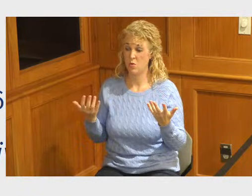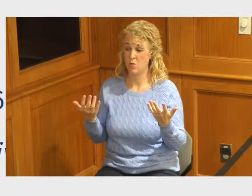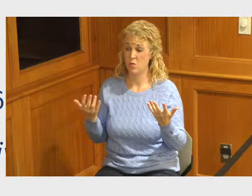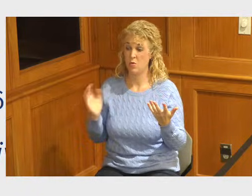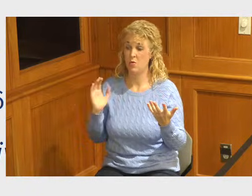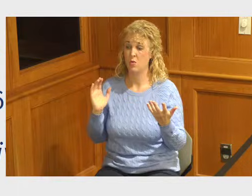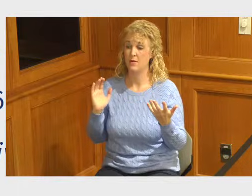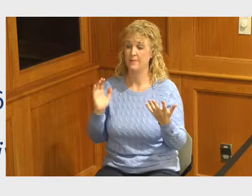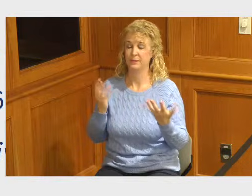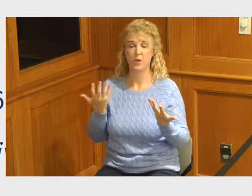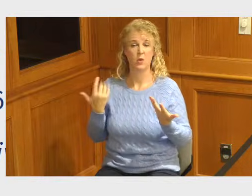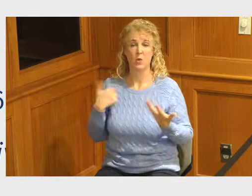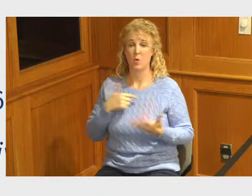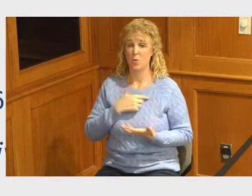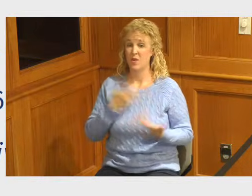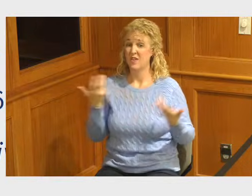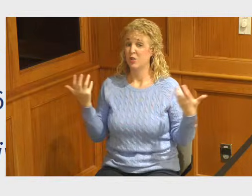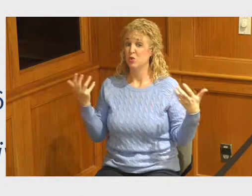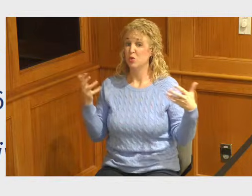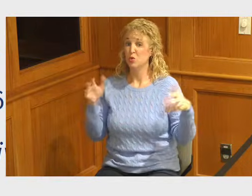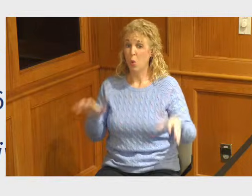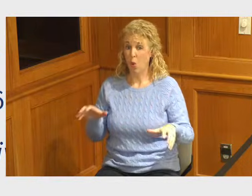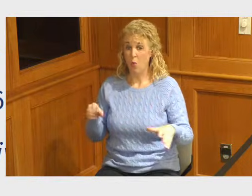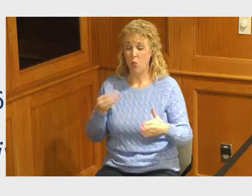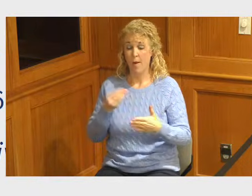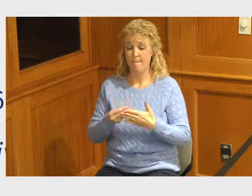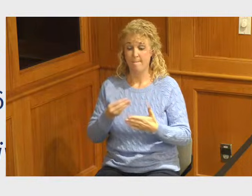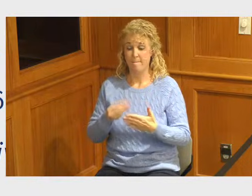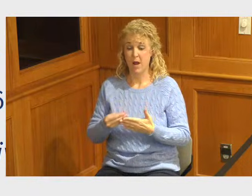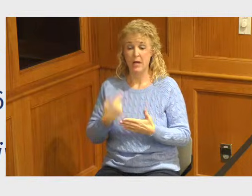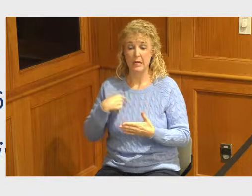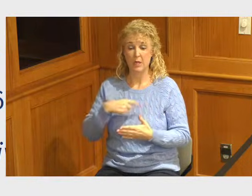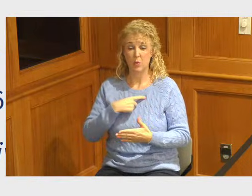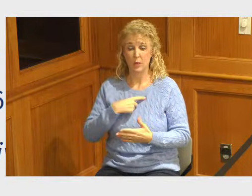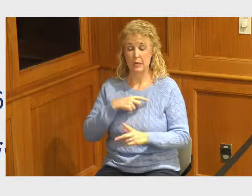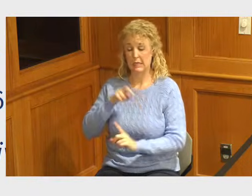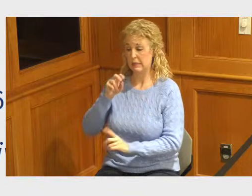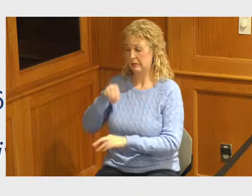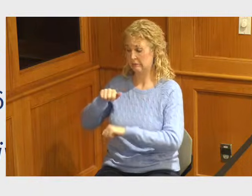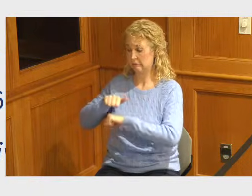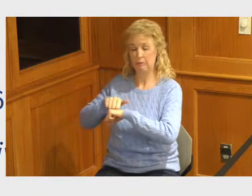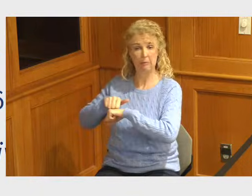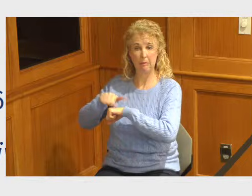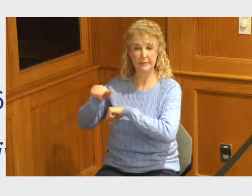want to avoid is we commit money today, let's just say theoretically to a project and then we